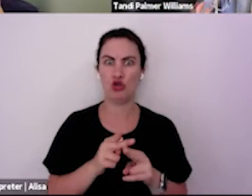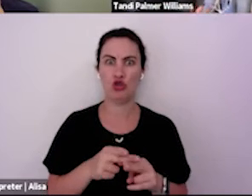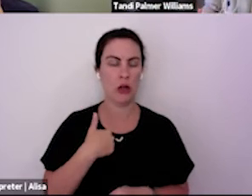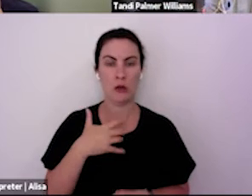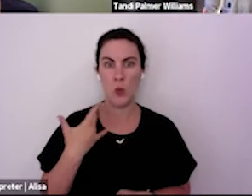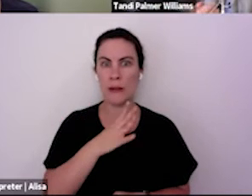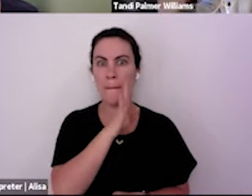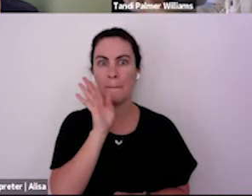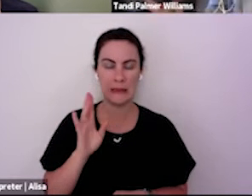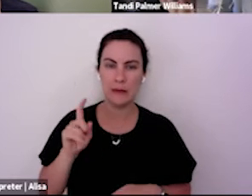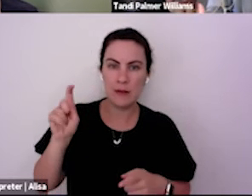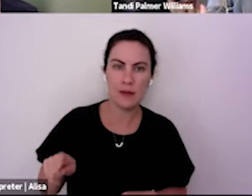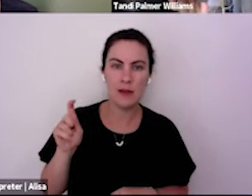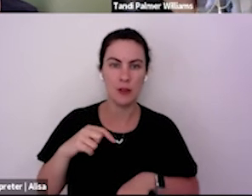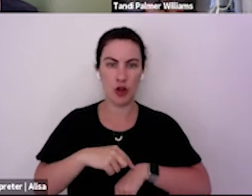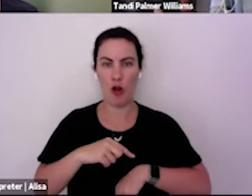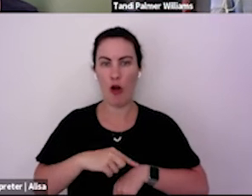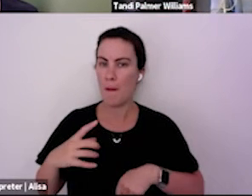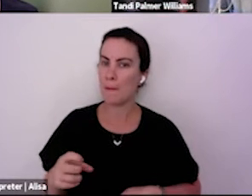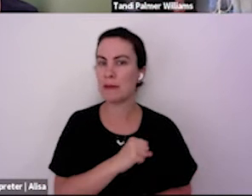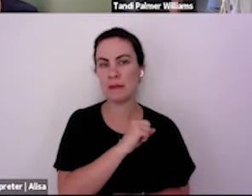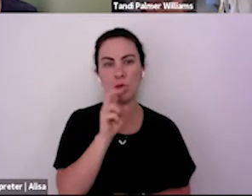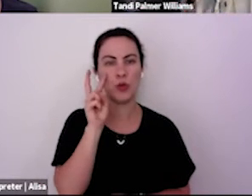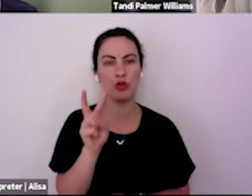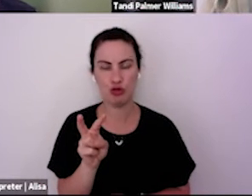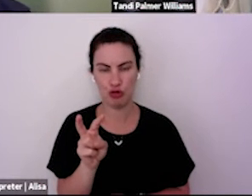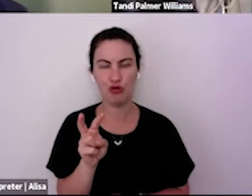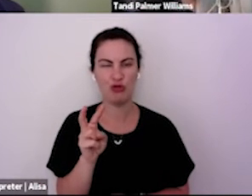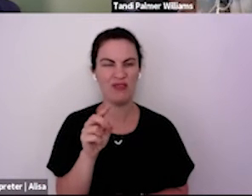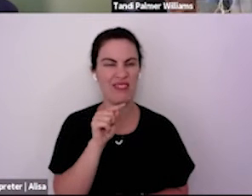it now and often it's where people are coming together in a particular moment to share something